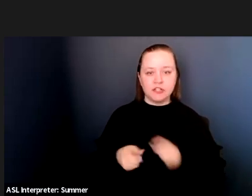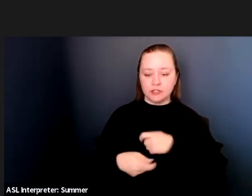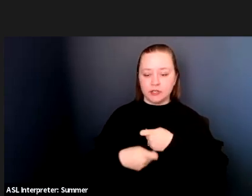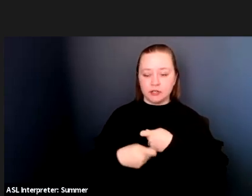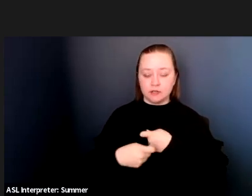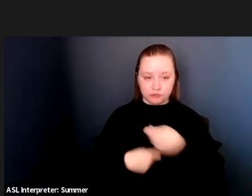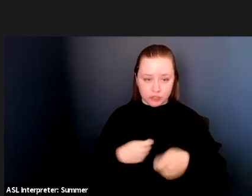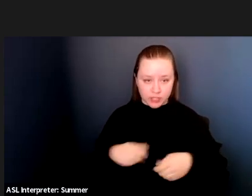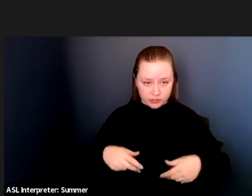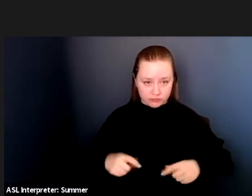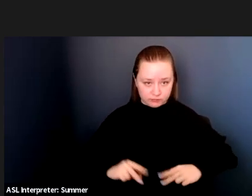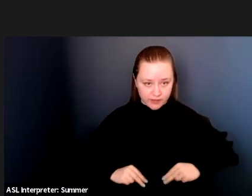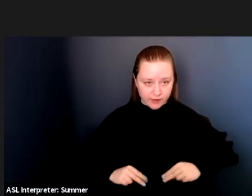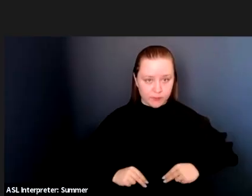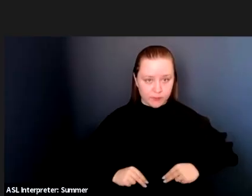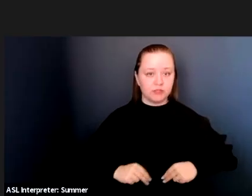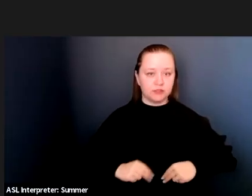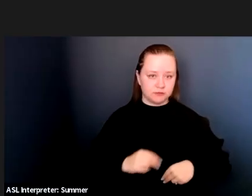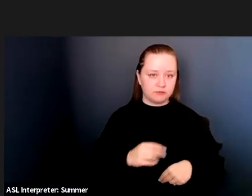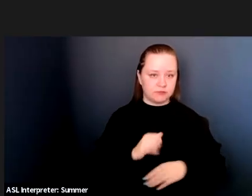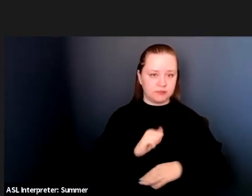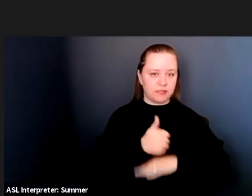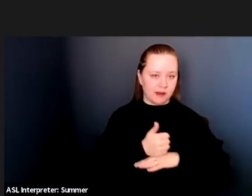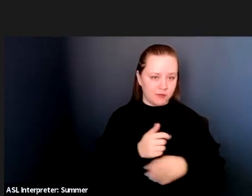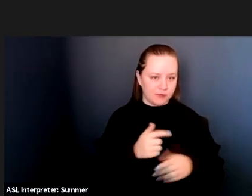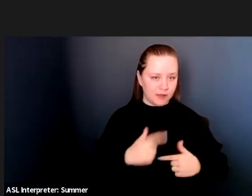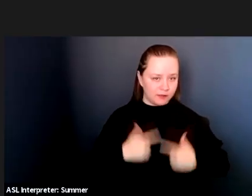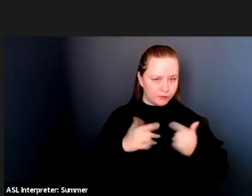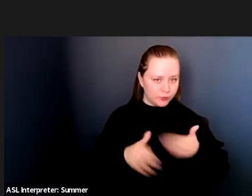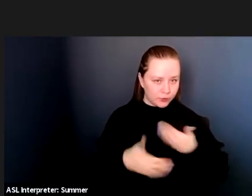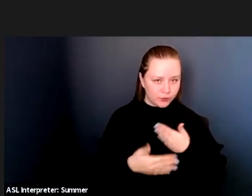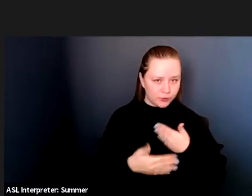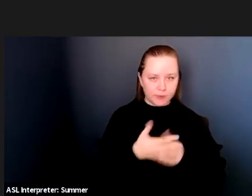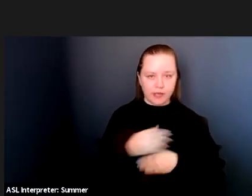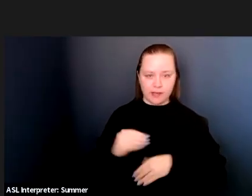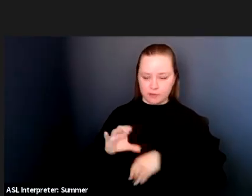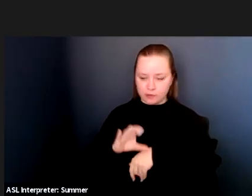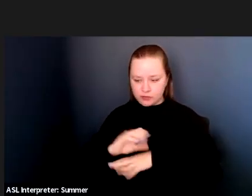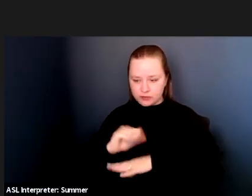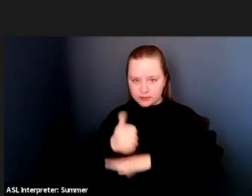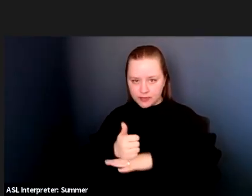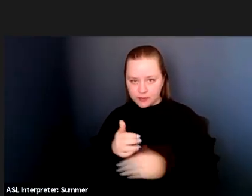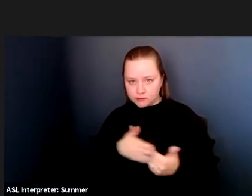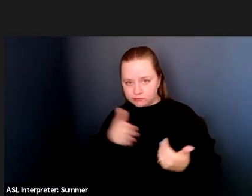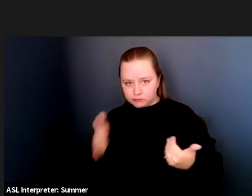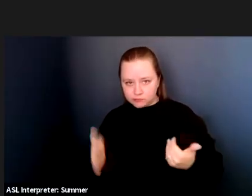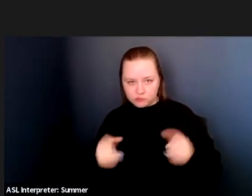my computer so I could work. I was still working. Eventually, the high chair would join the party.